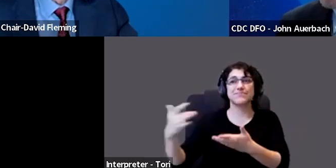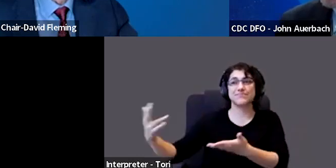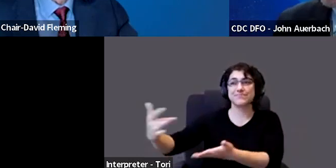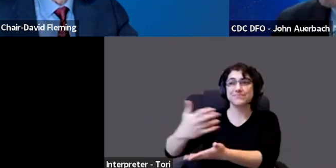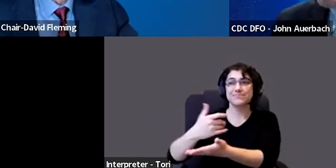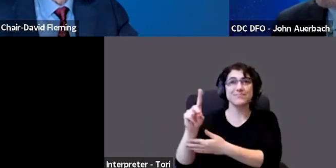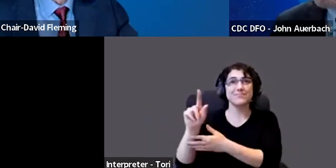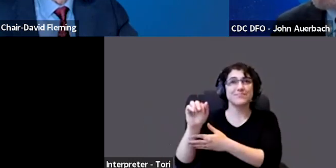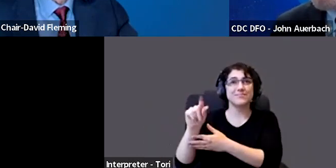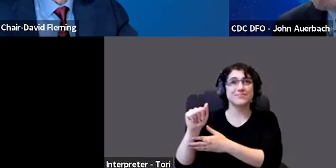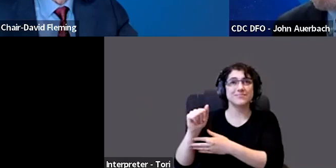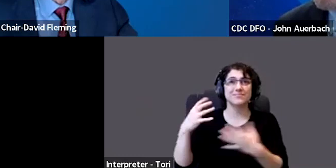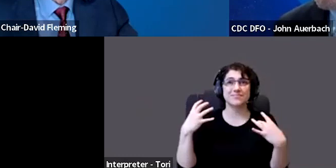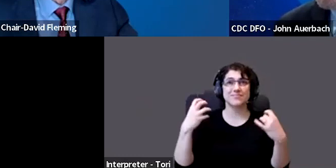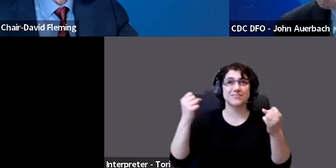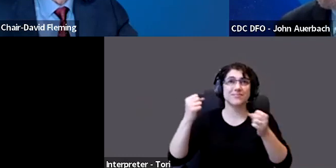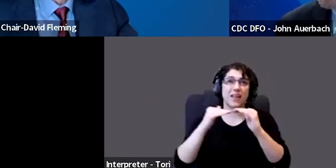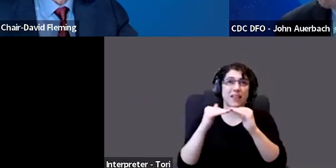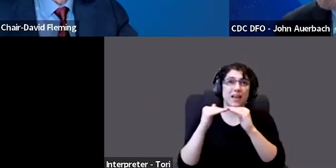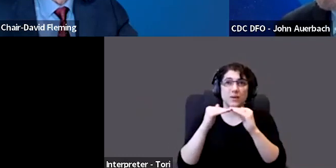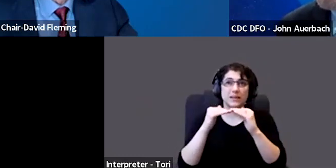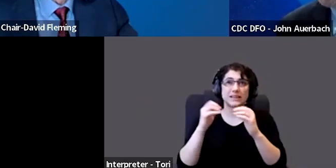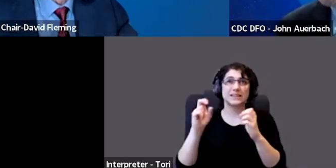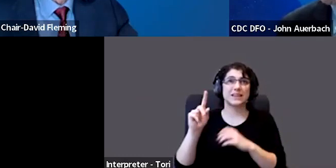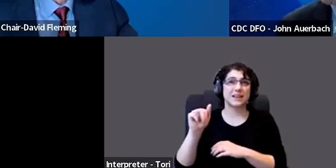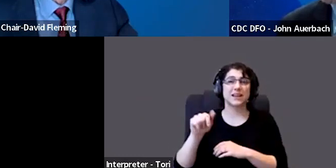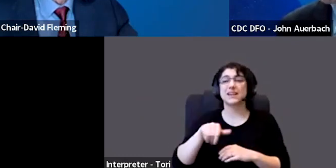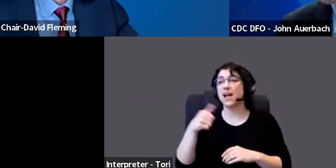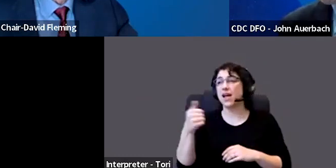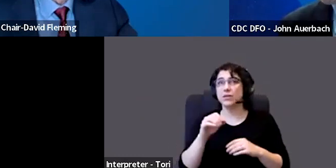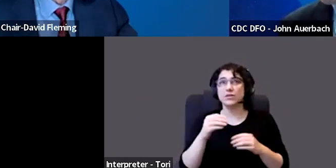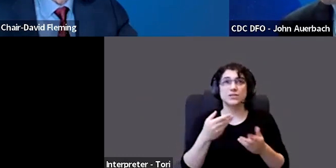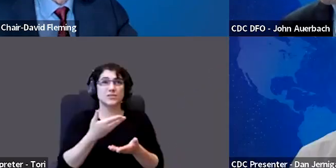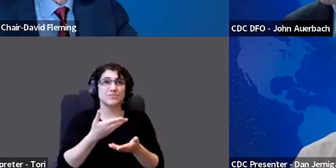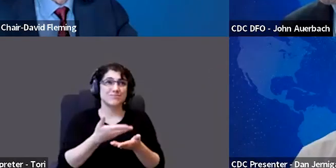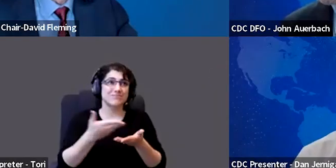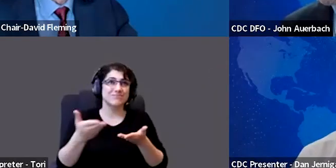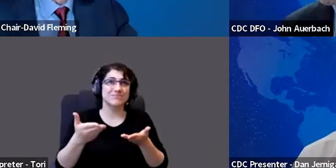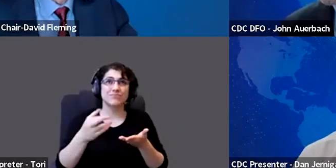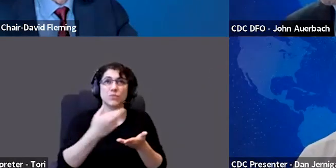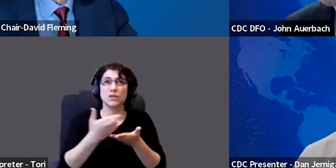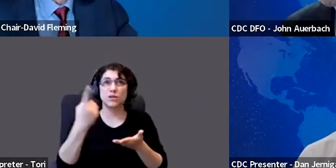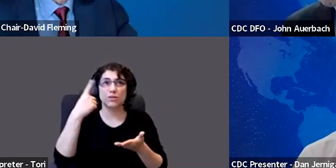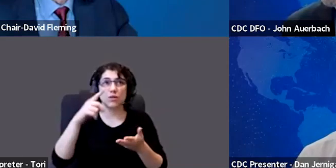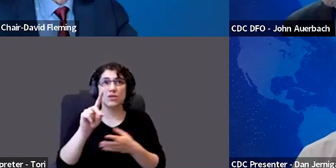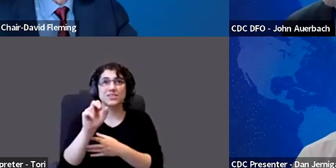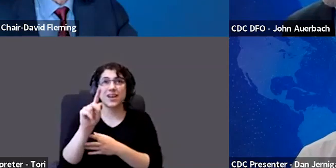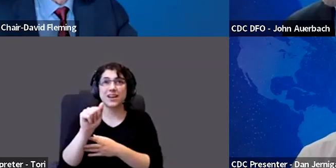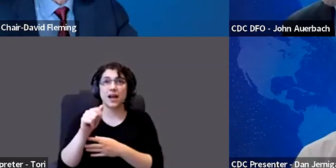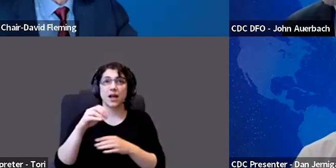about different sources of data, looking to see how can we connect those different data sources to the programs so that they can link data